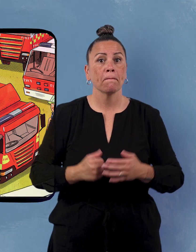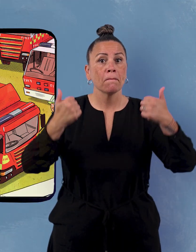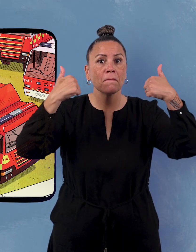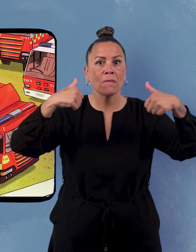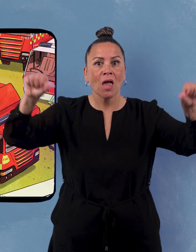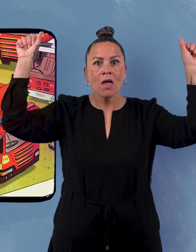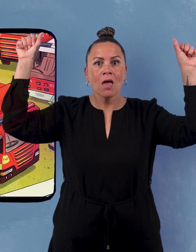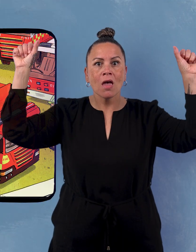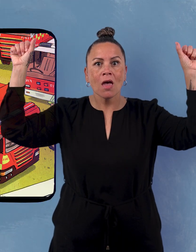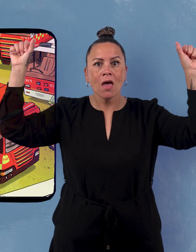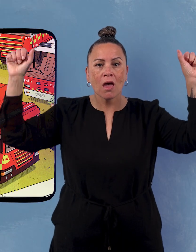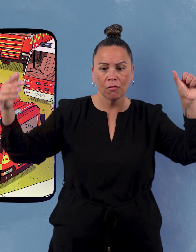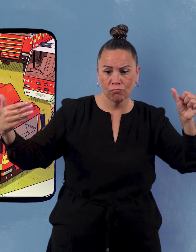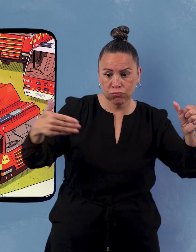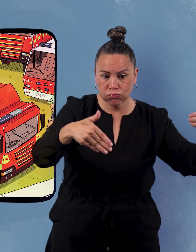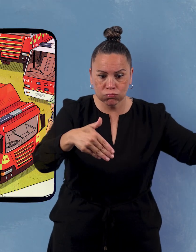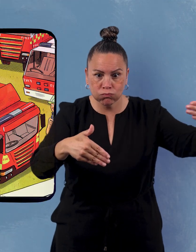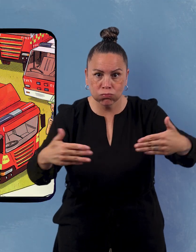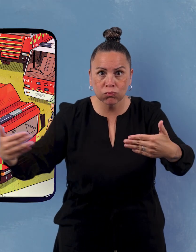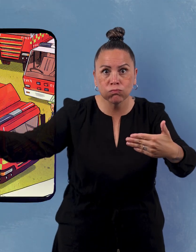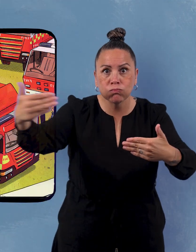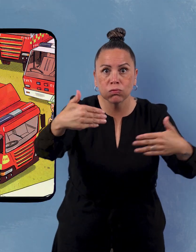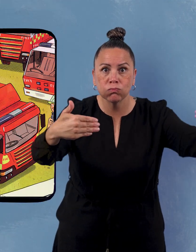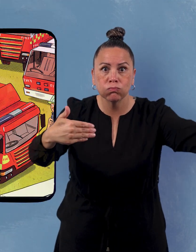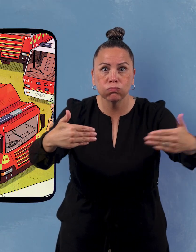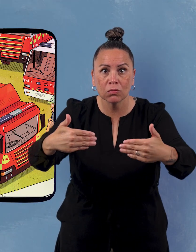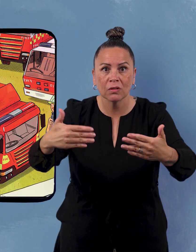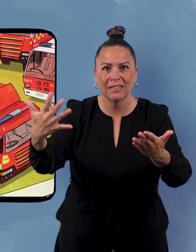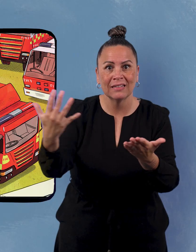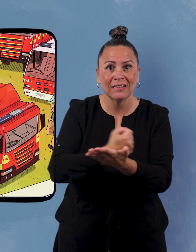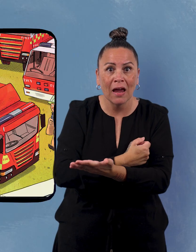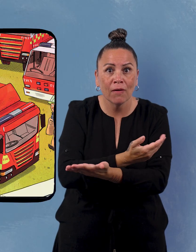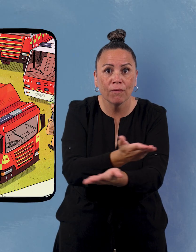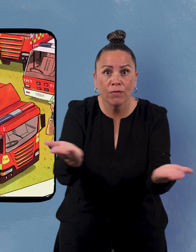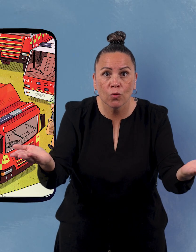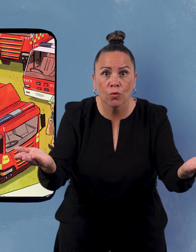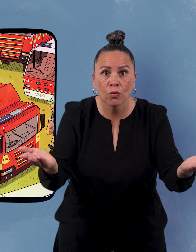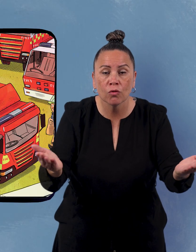Hooray for the vehicles that have come to rescue you.